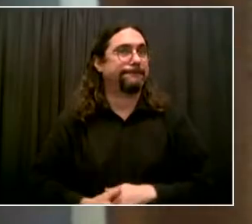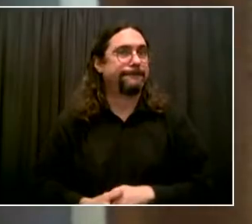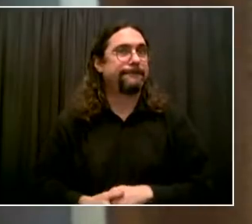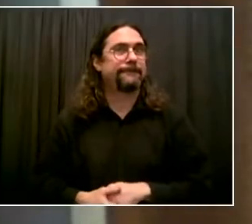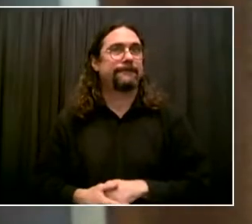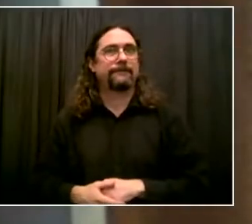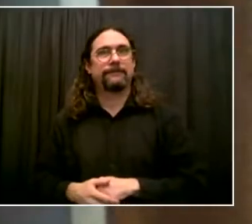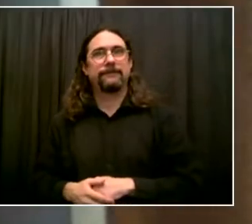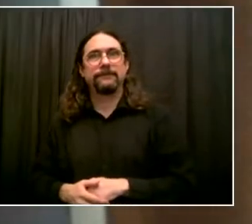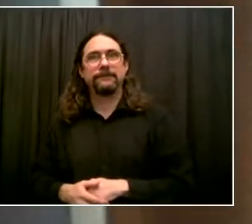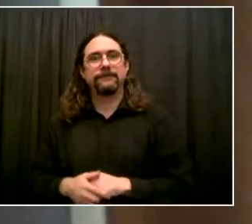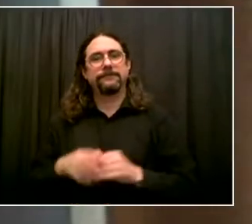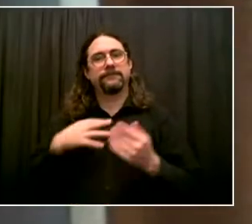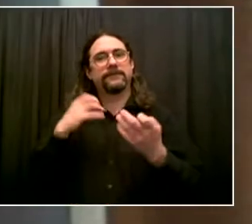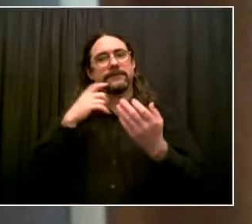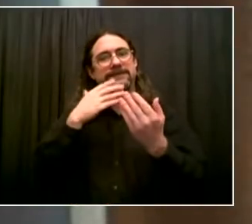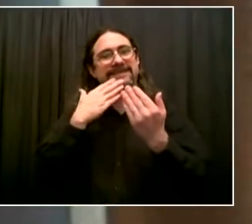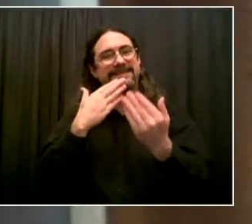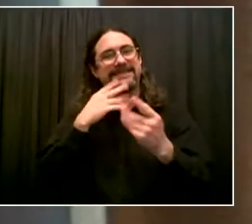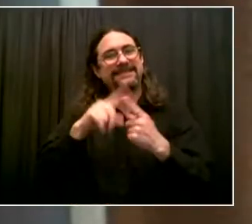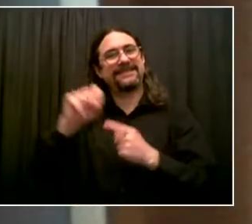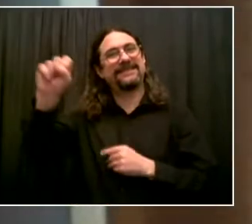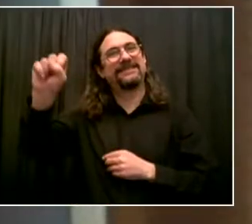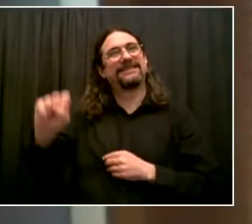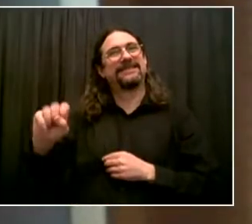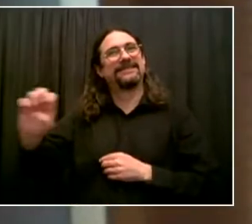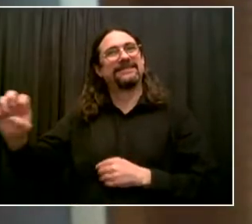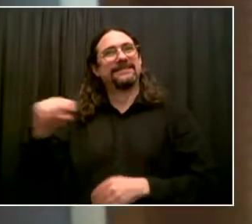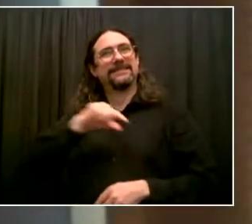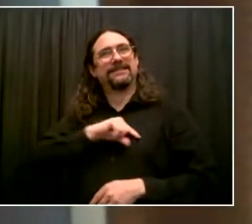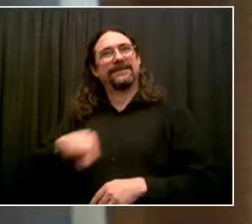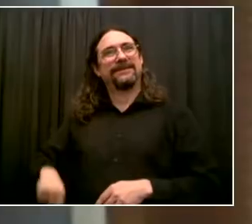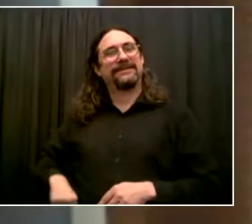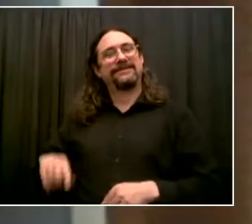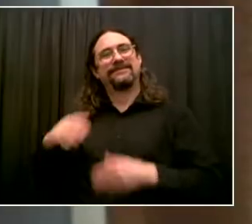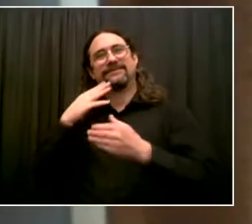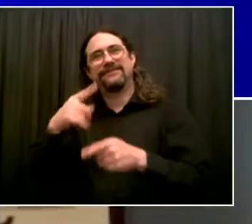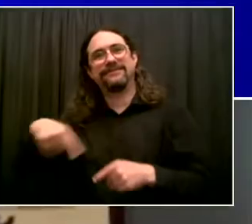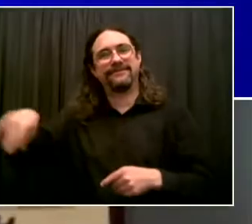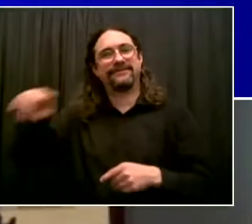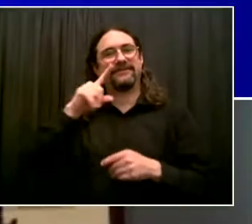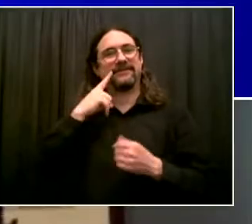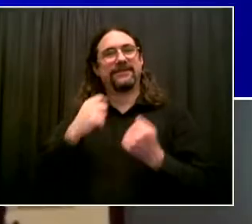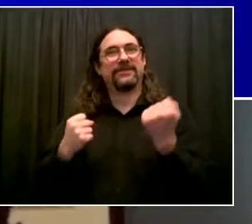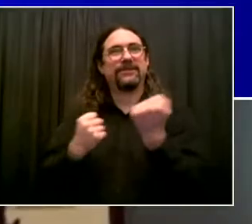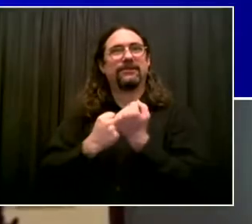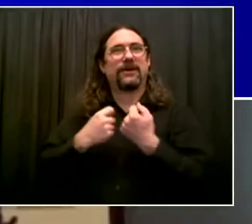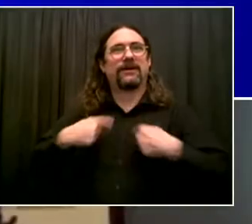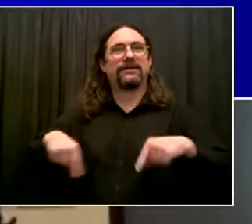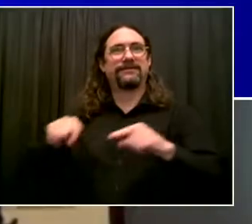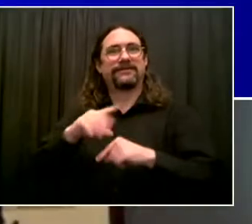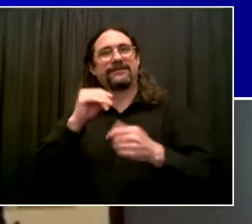AND WILL ALWAYS BEMY FIGHT. TO SOUTHEAST QUEENS, THANK YOU FOR MAKING THIS DAY POSSIBLE.